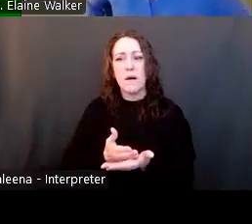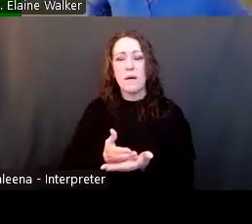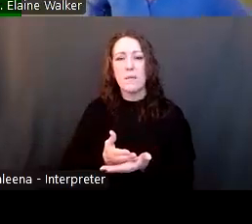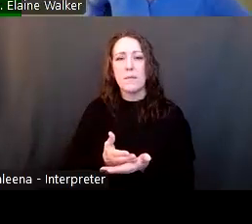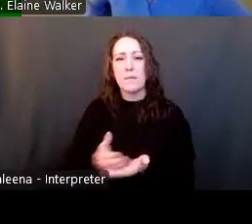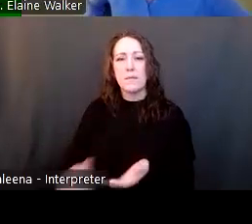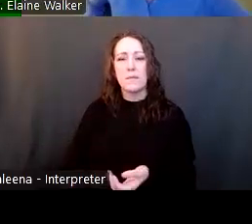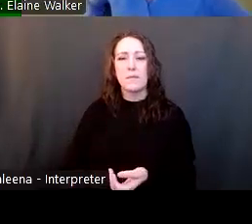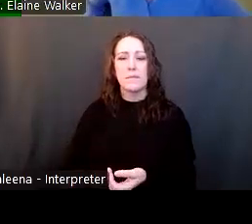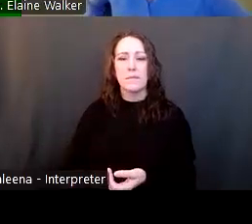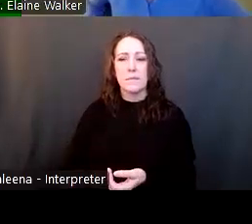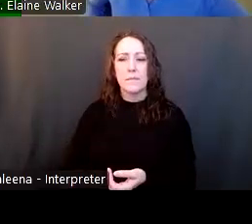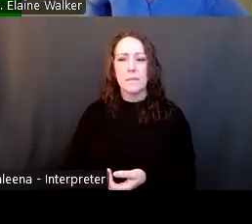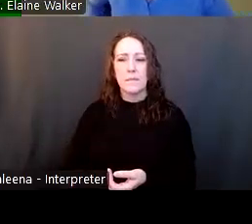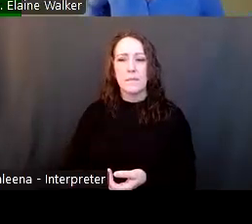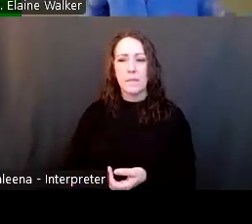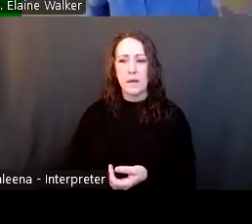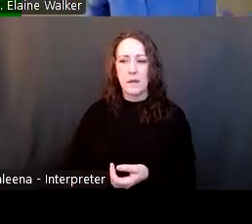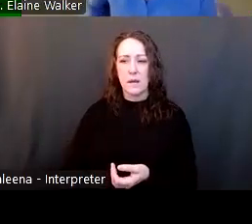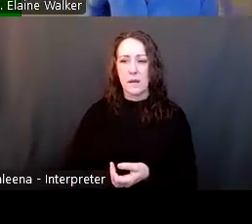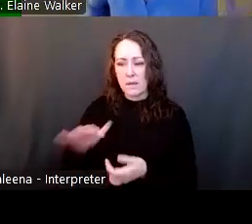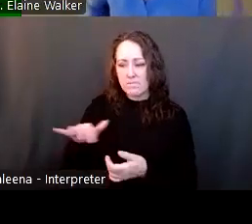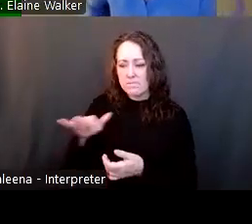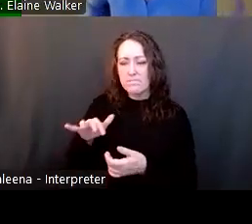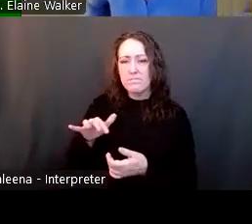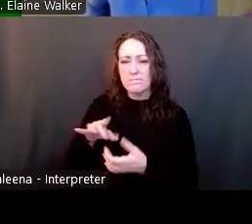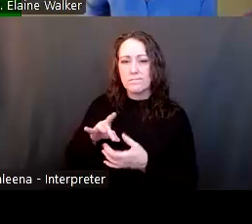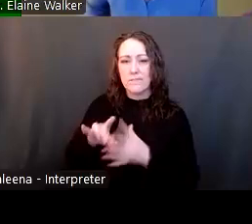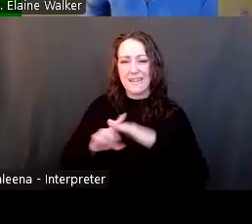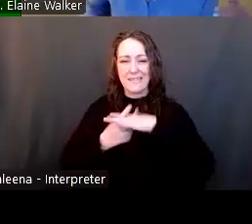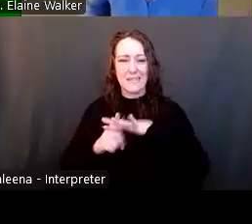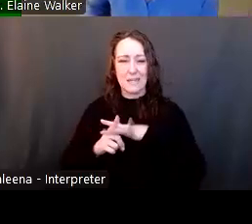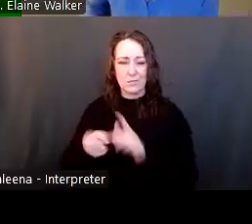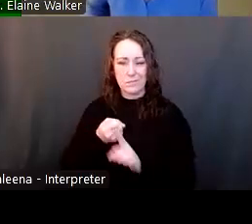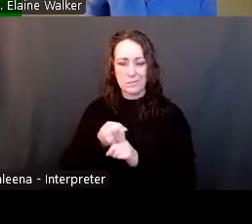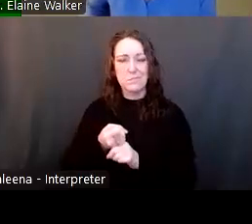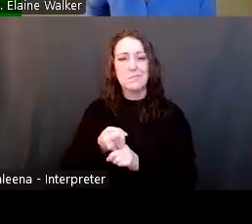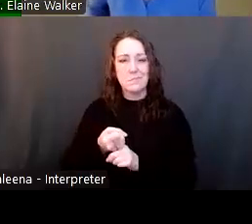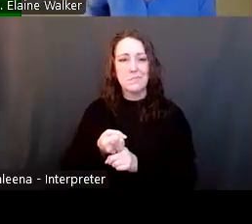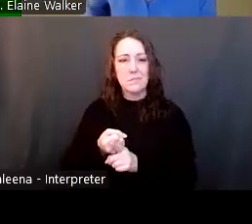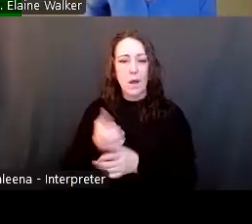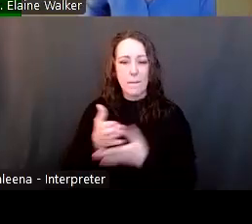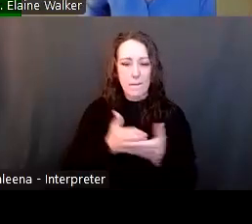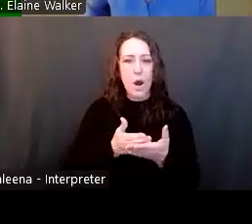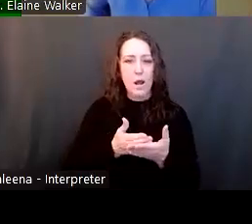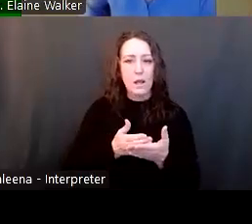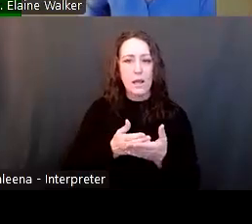neighborhood or con contextual effects are partially mediated By changes in the